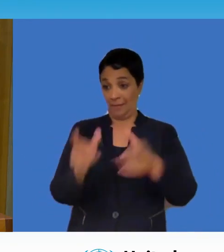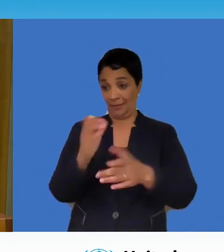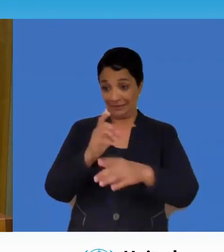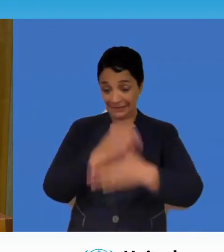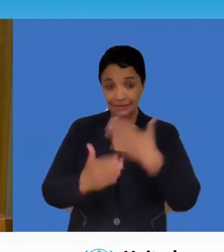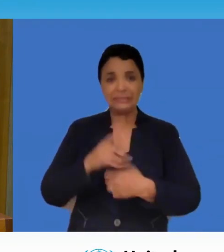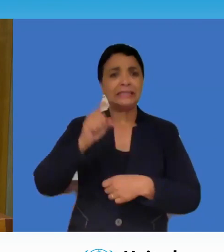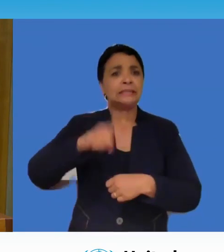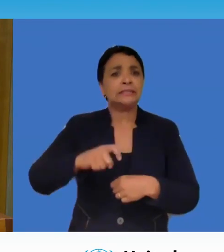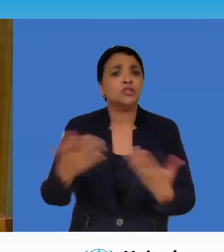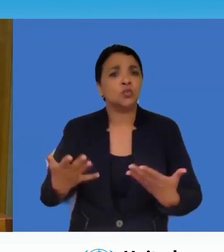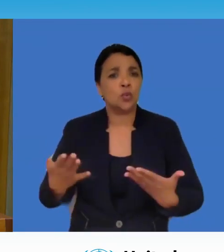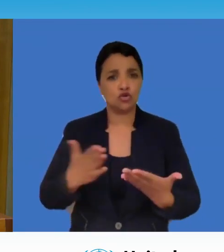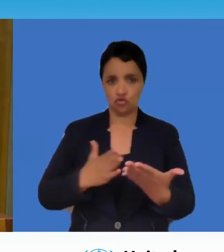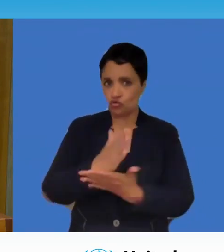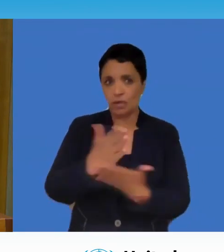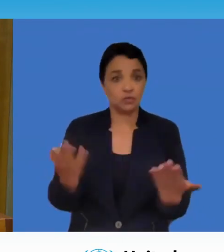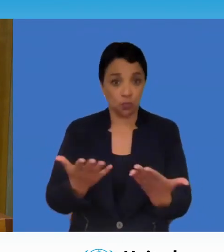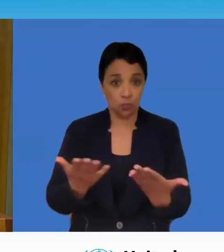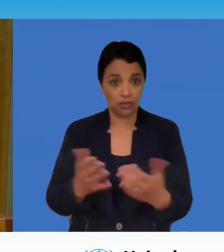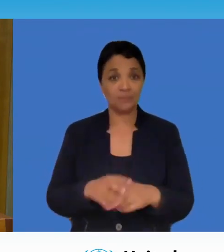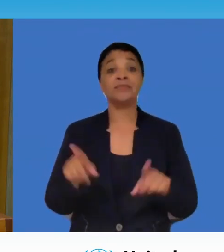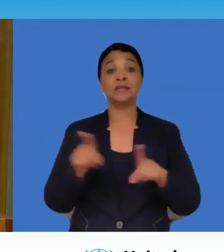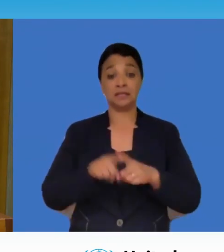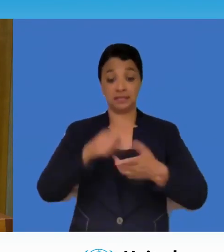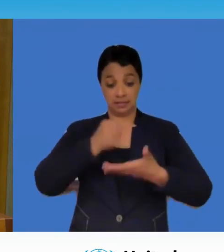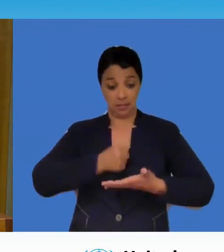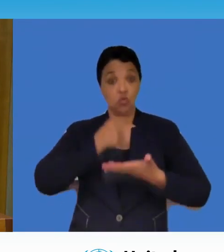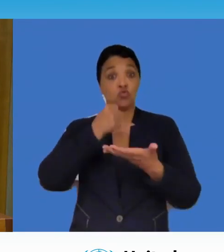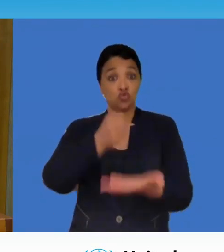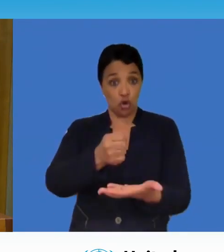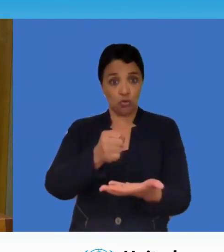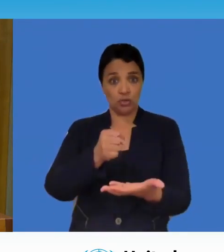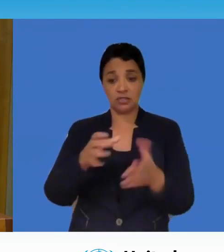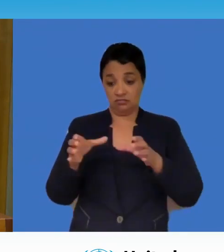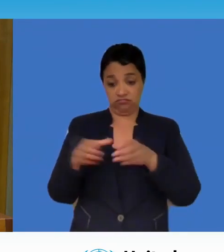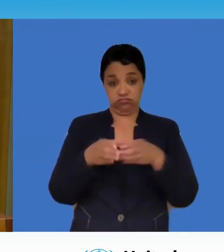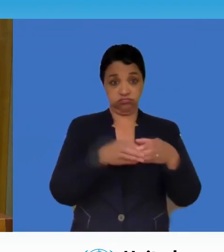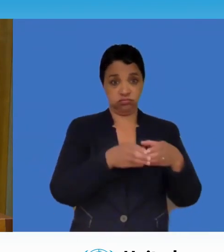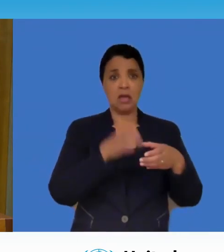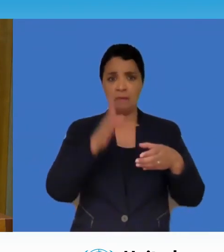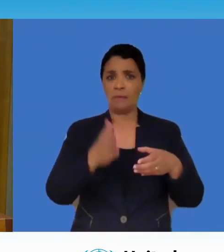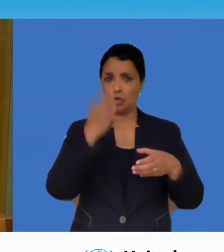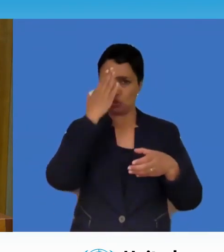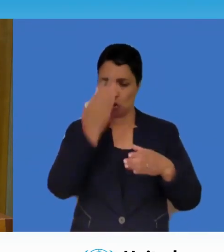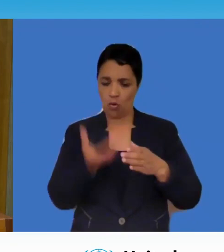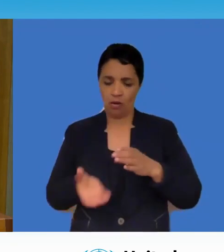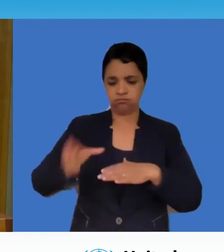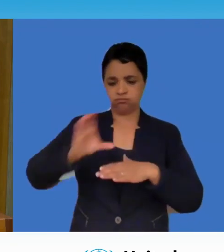the rights and needs of people with disabilities donors must Foster the prioritization of